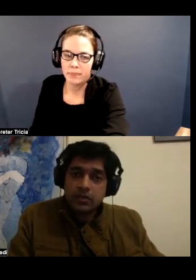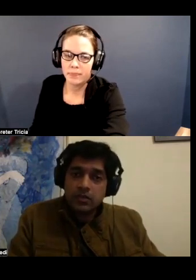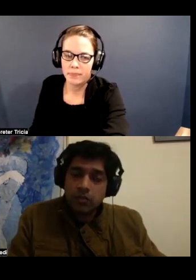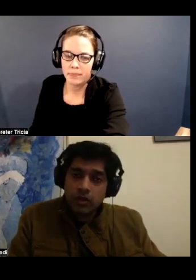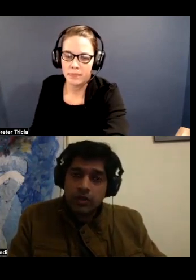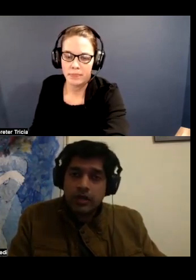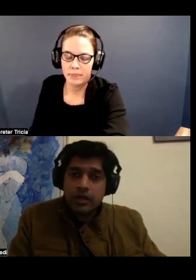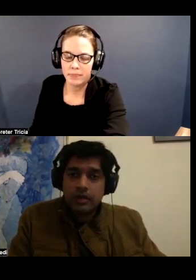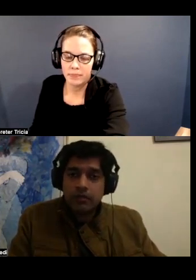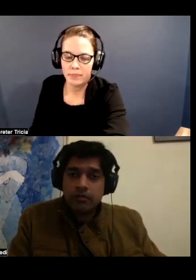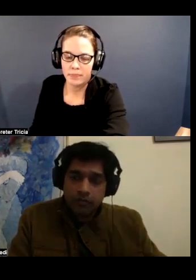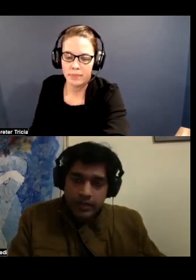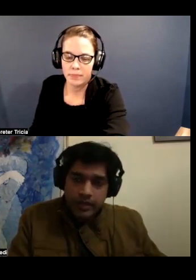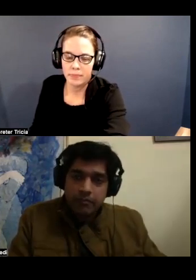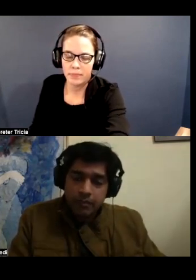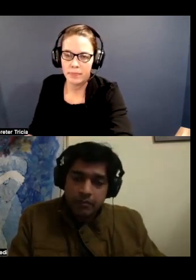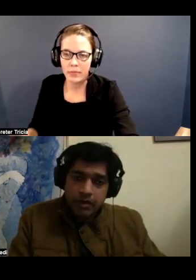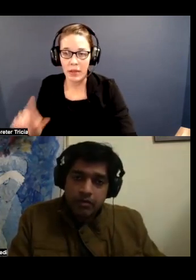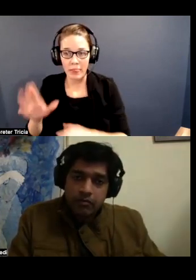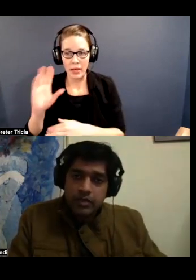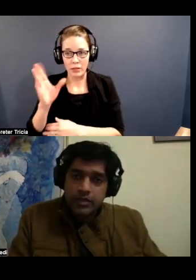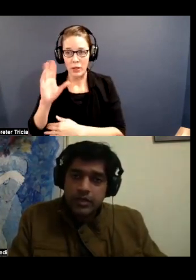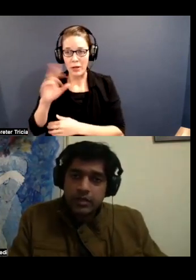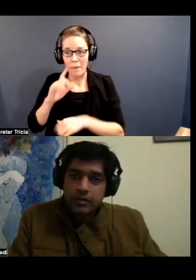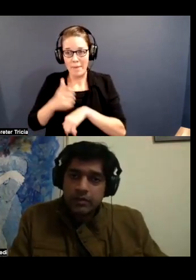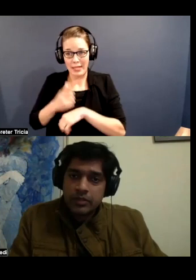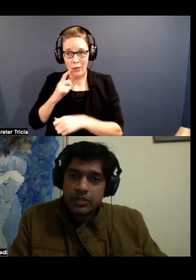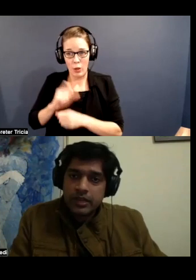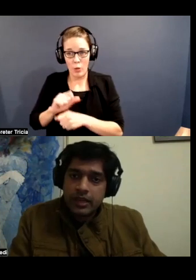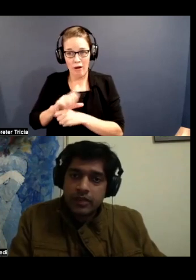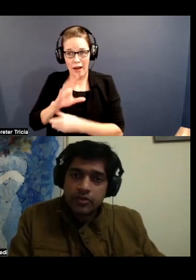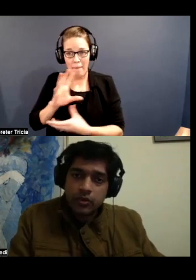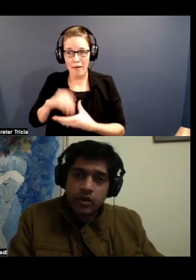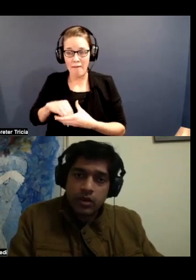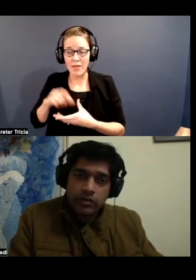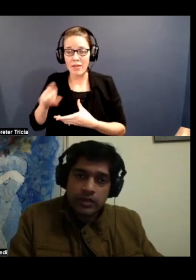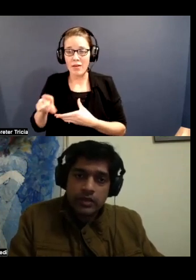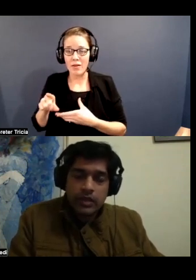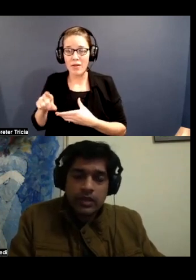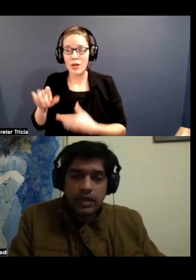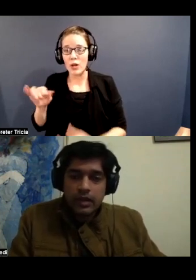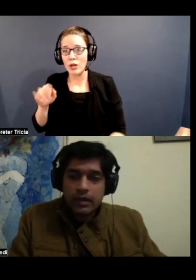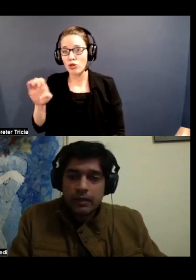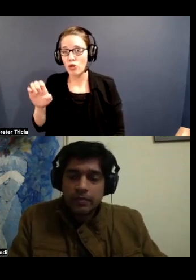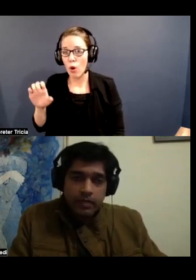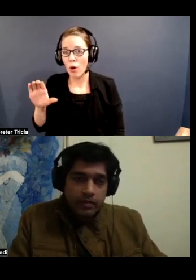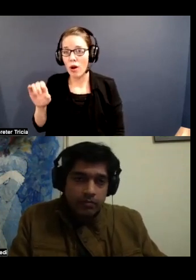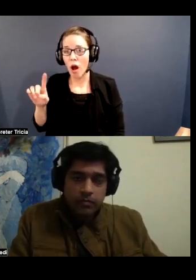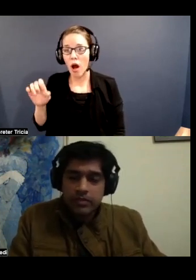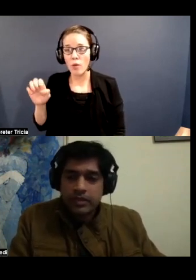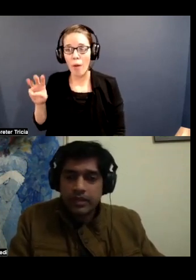on the work that I've been part of with Tatjana Meschede and Joe Caldwell. Here's the slide -